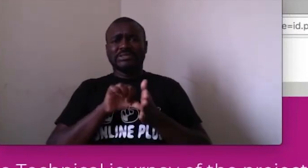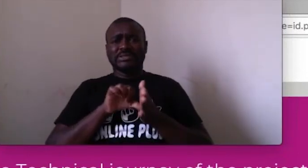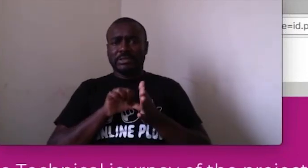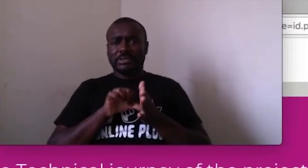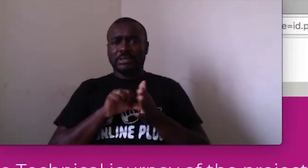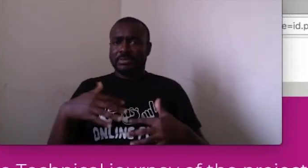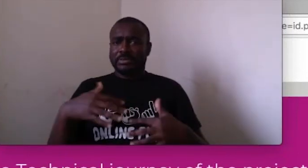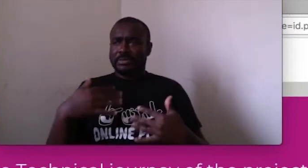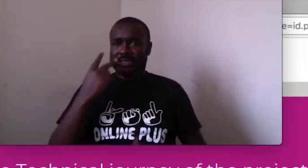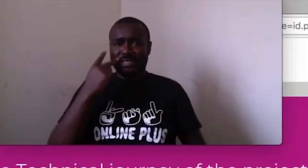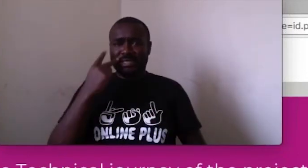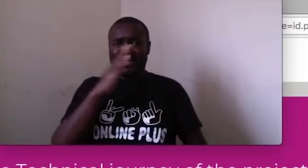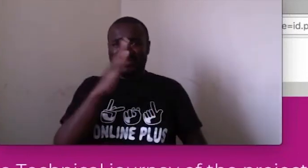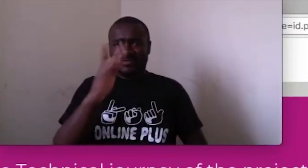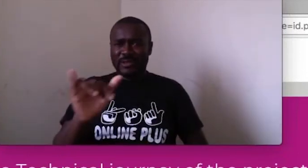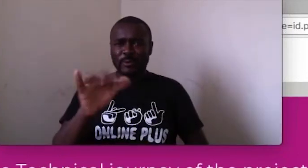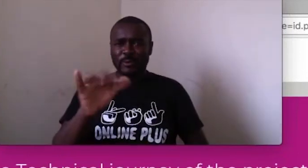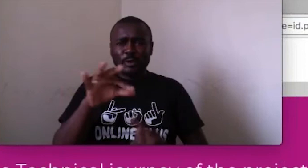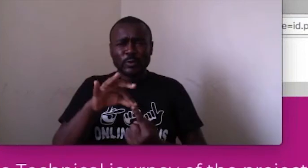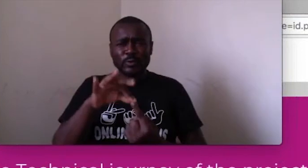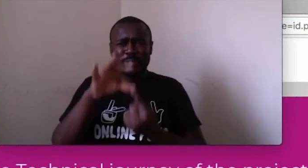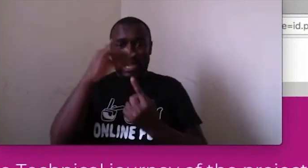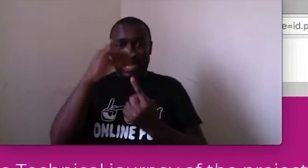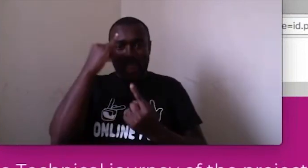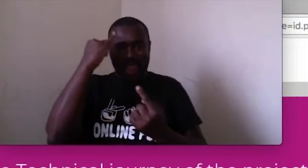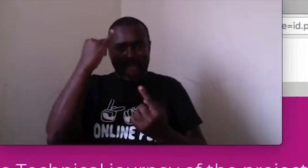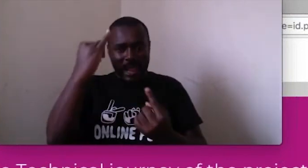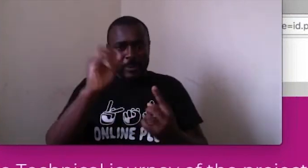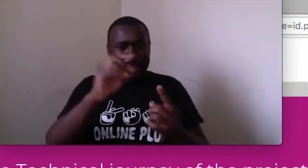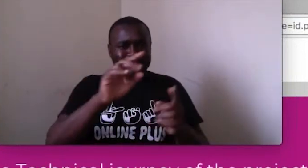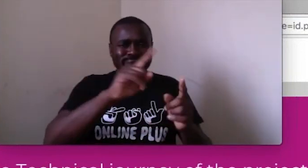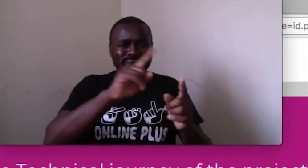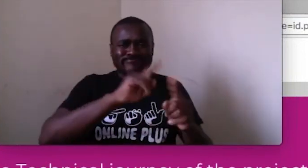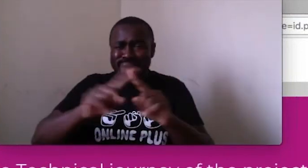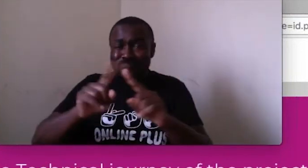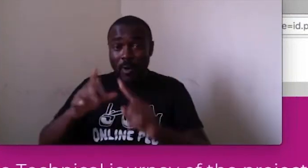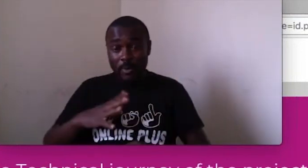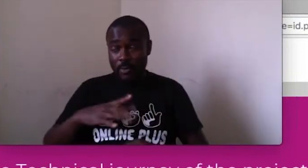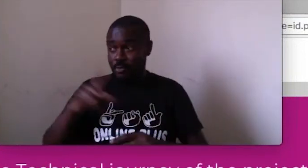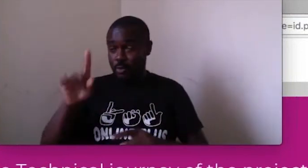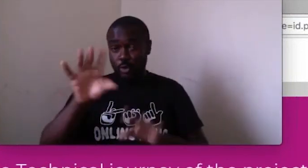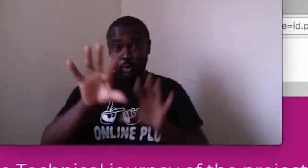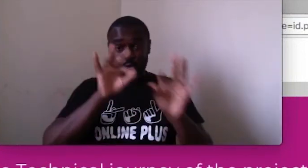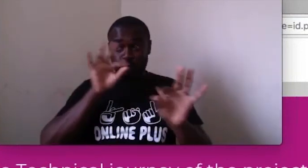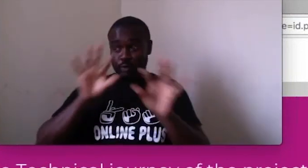we gave our presentation and they were, like, this idea is very good